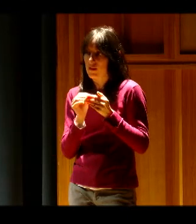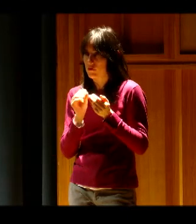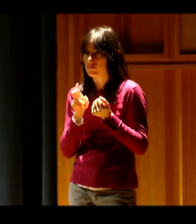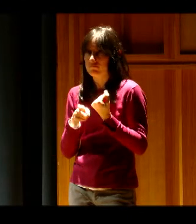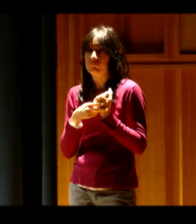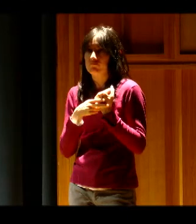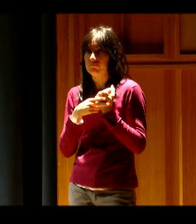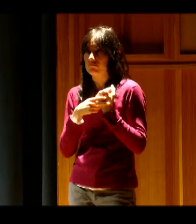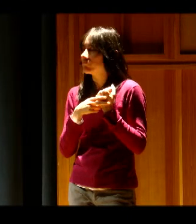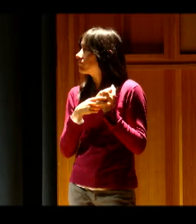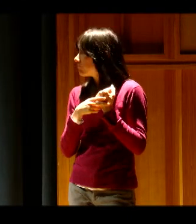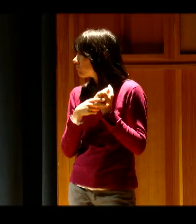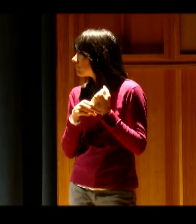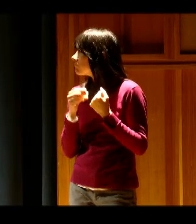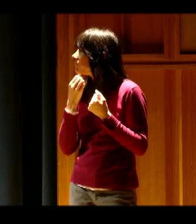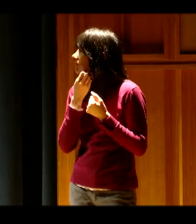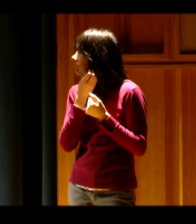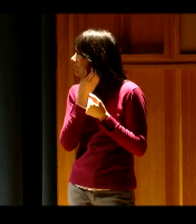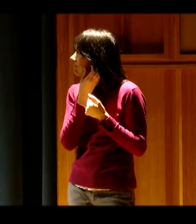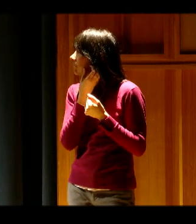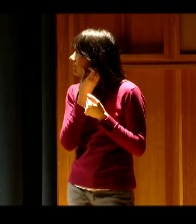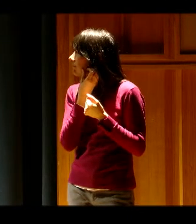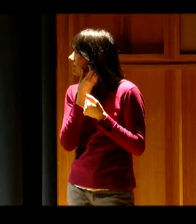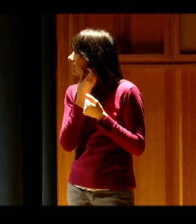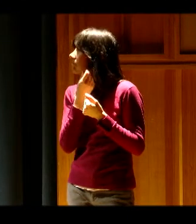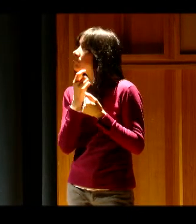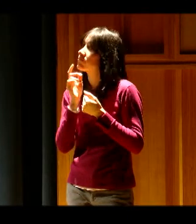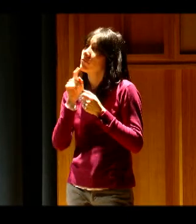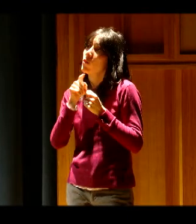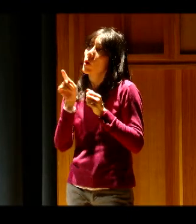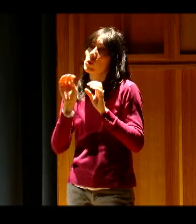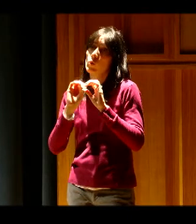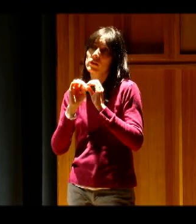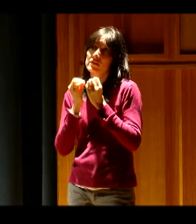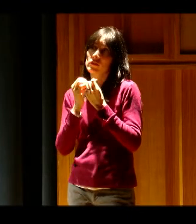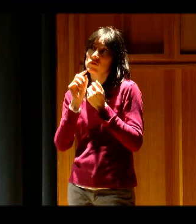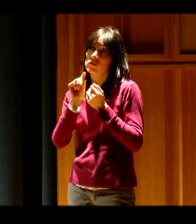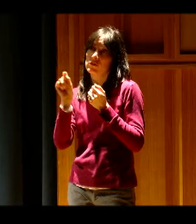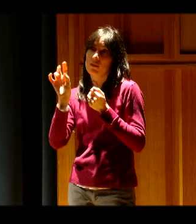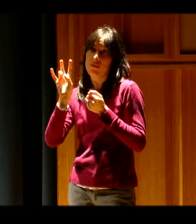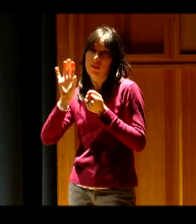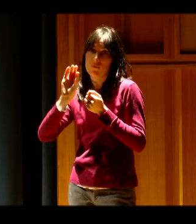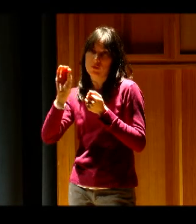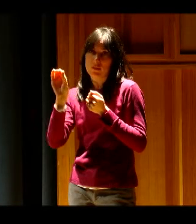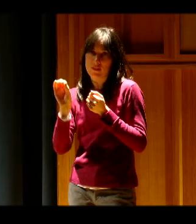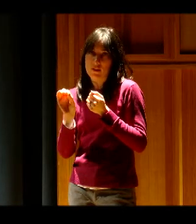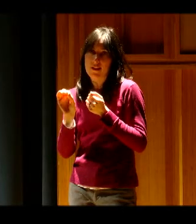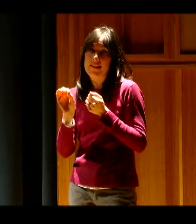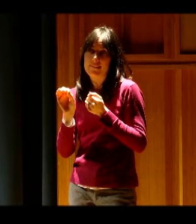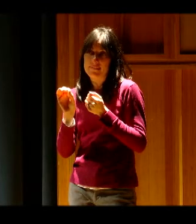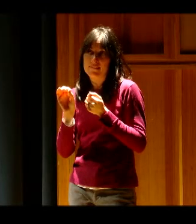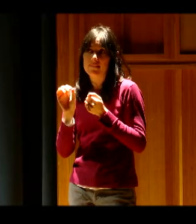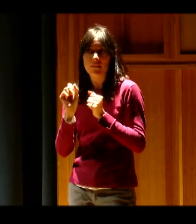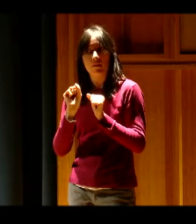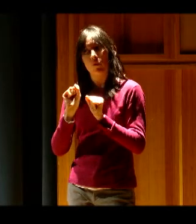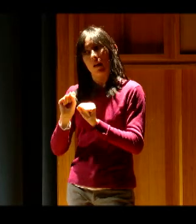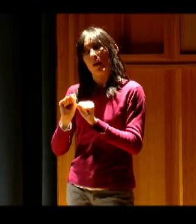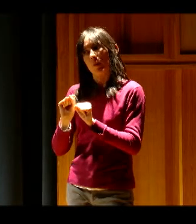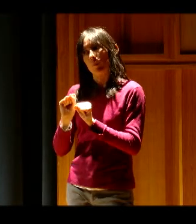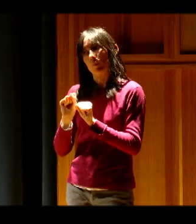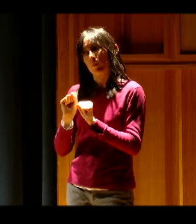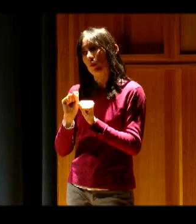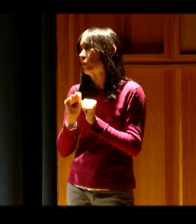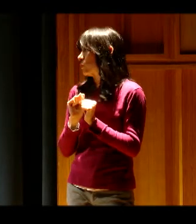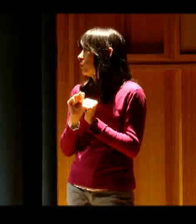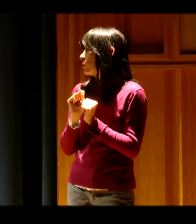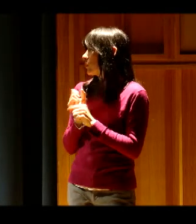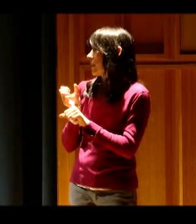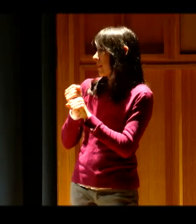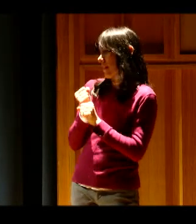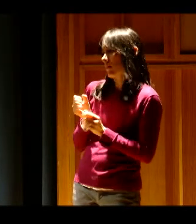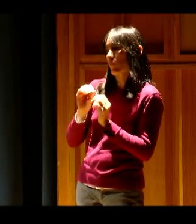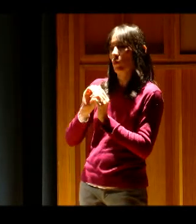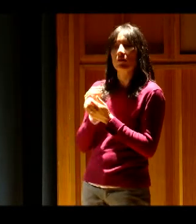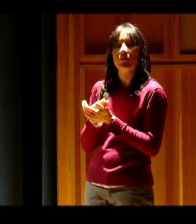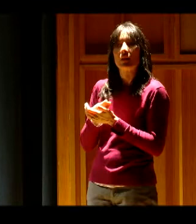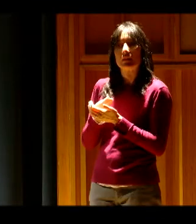And 75% of organizations were able to generate further funds as a consequence of talking about this work.